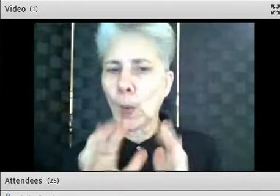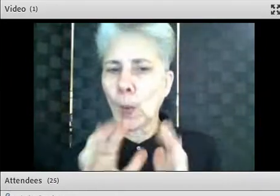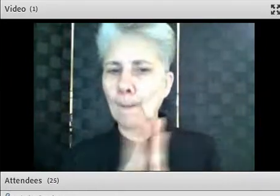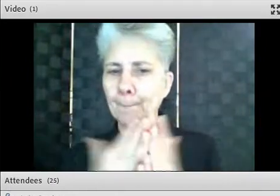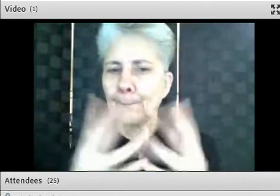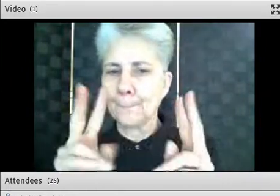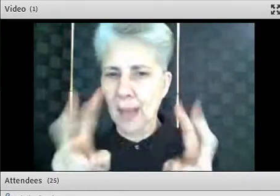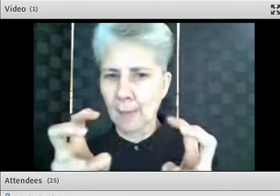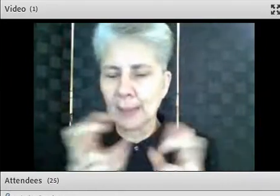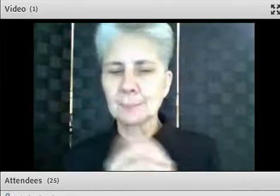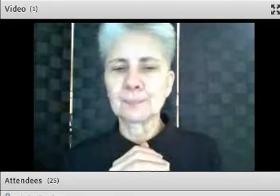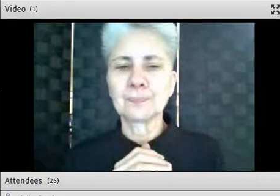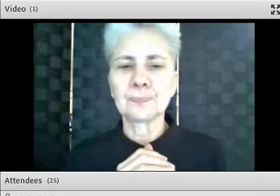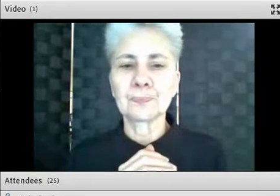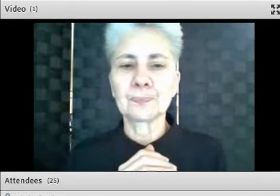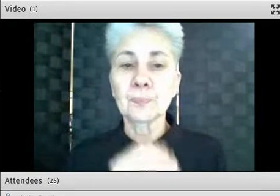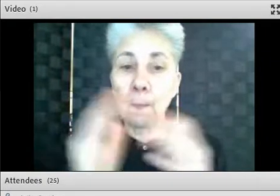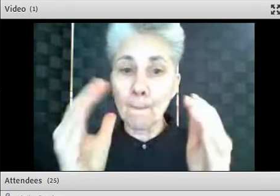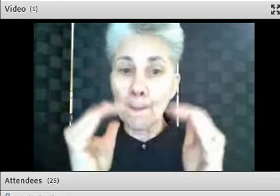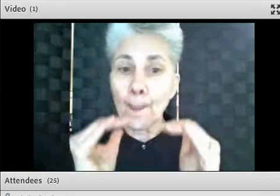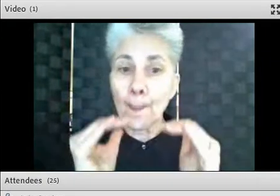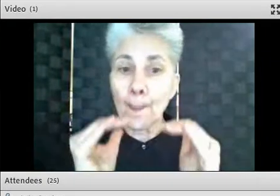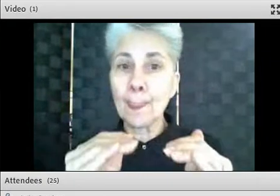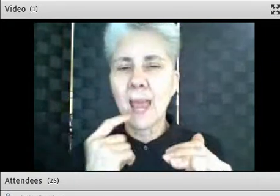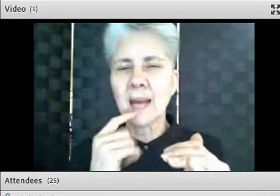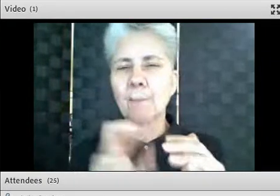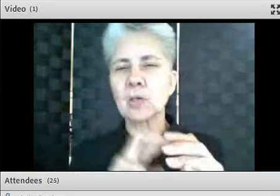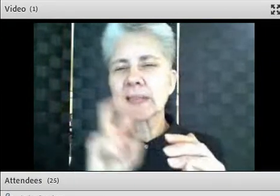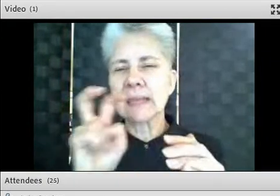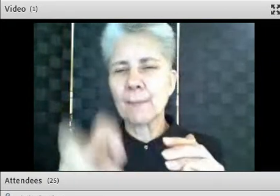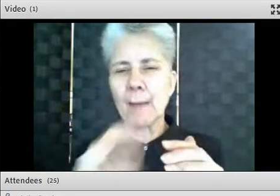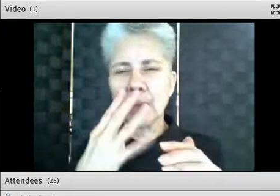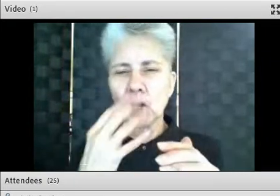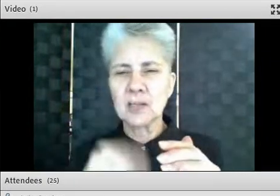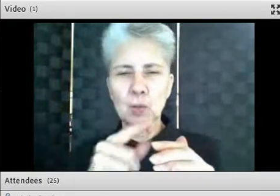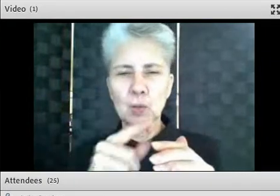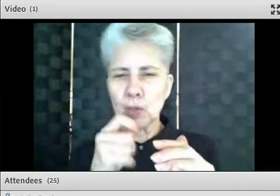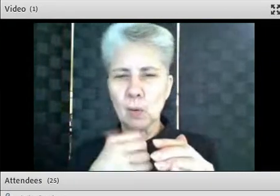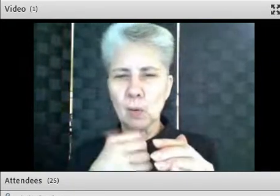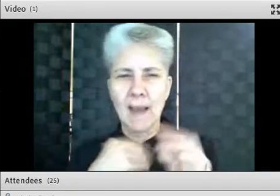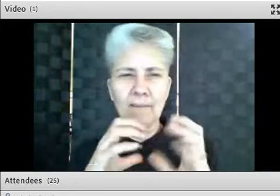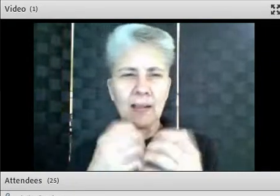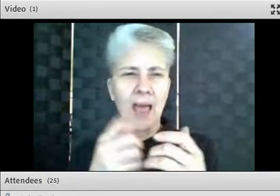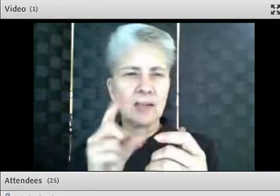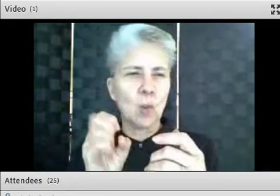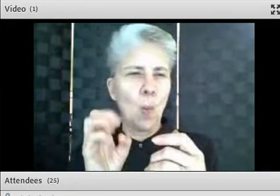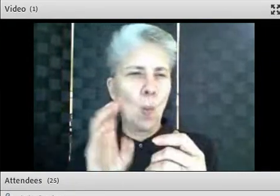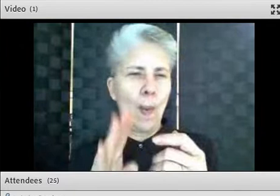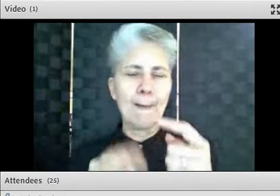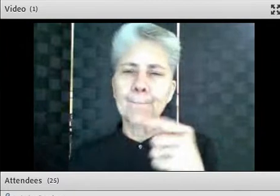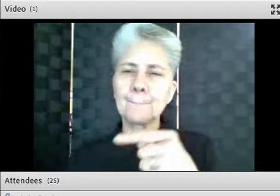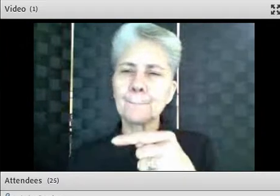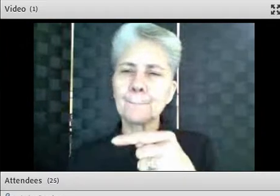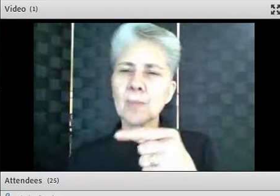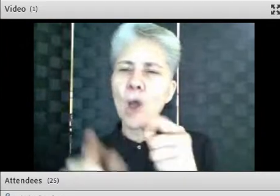you know, for a particular topic. Then this is when -- I'm going to skip ahead because obviously you all don't have ClassWeb.